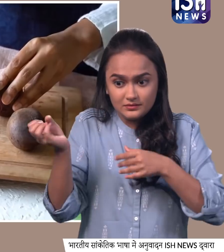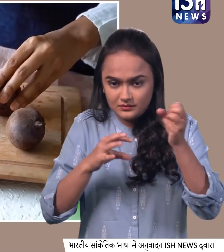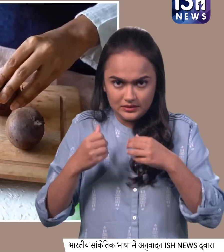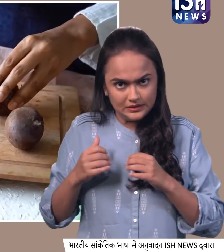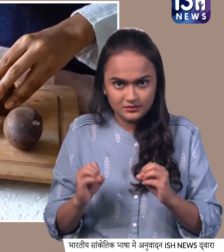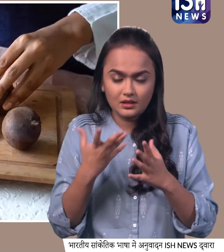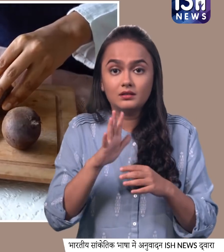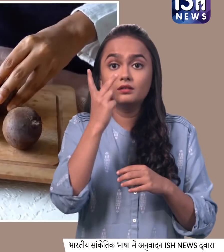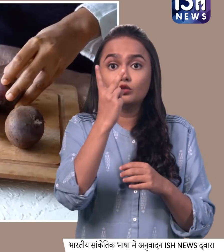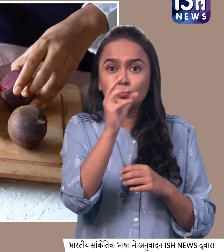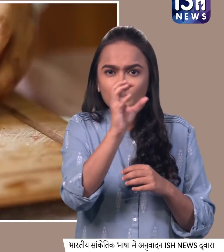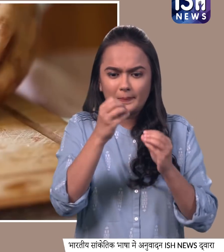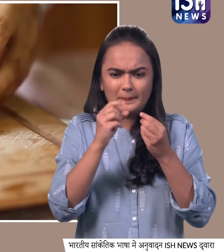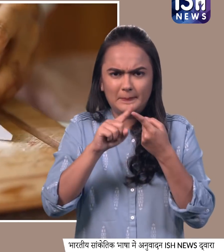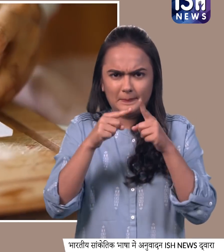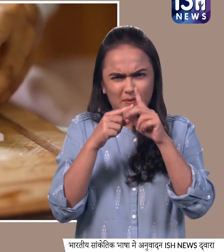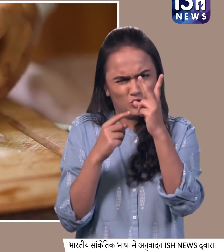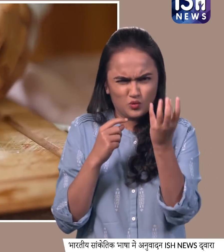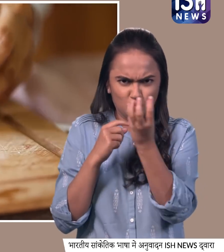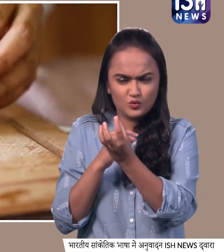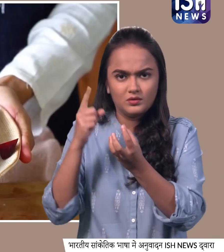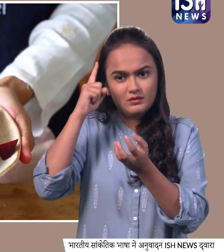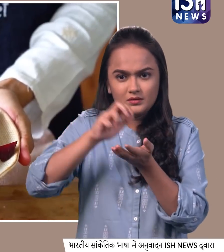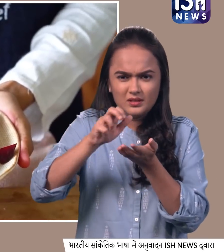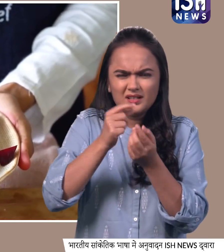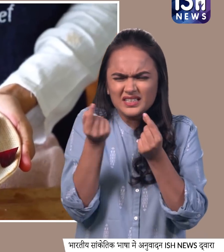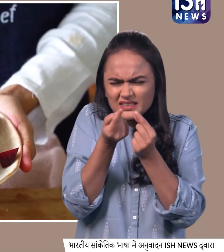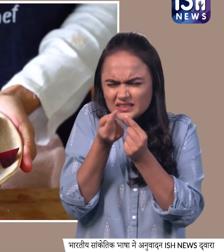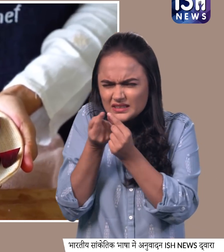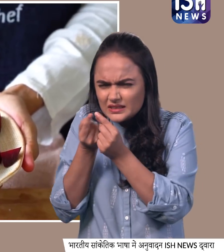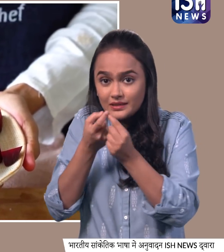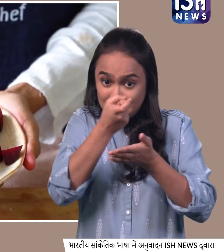For this, you'll need 2 small beetroots which have been peeled and cut into small pieces like this